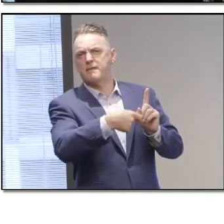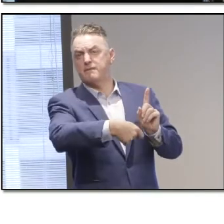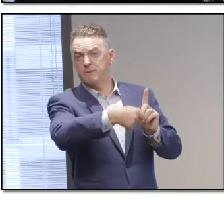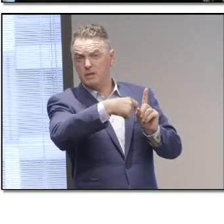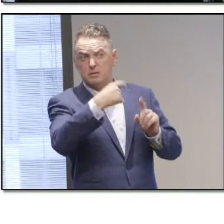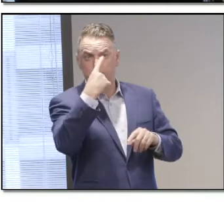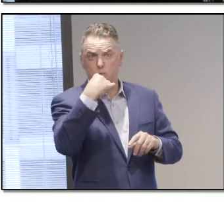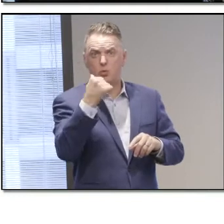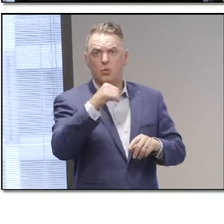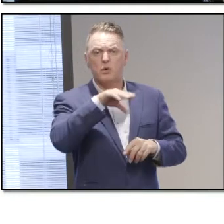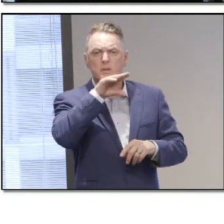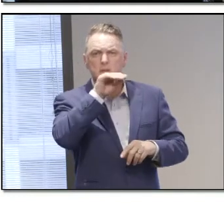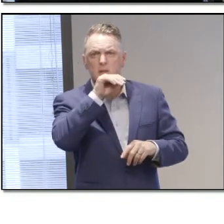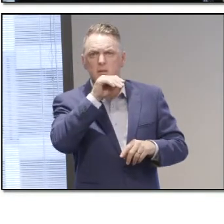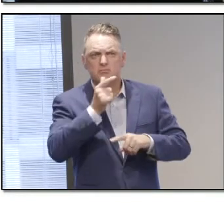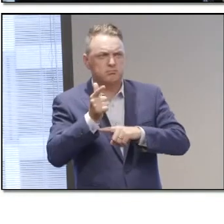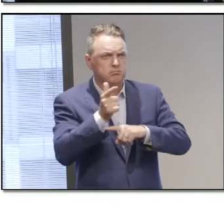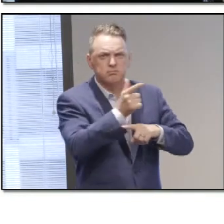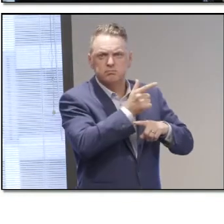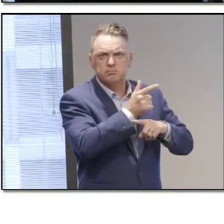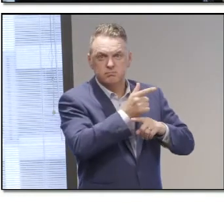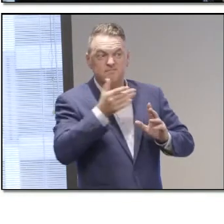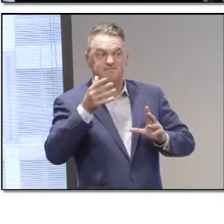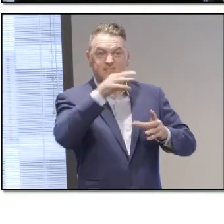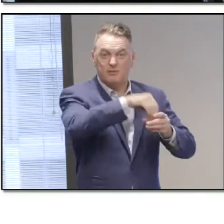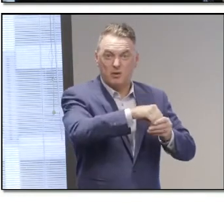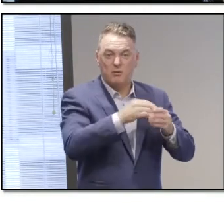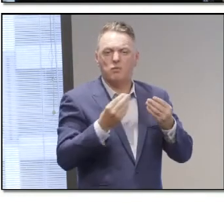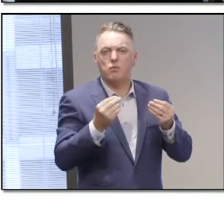duck hunters who actually access that wetland. So, if you've got a contaminated environment